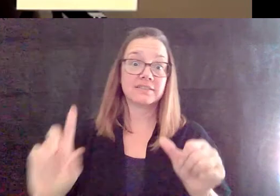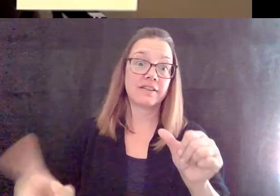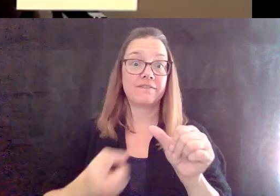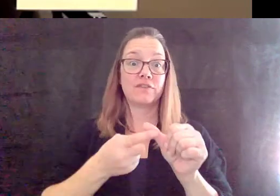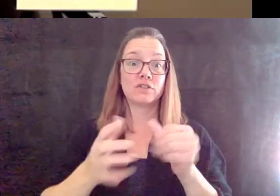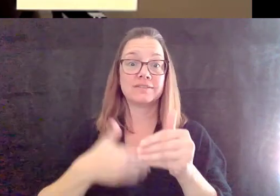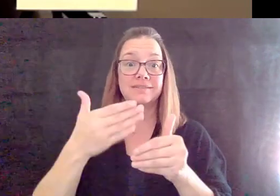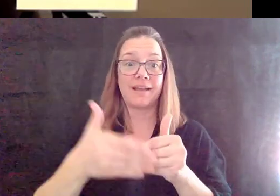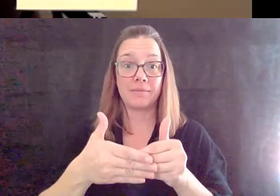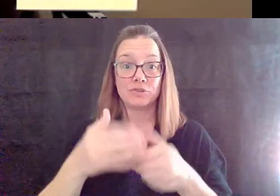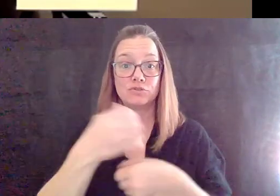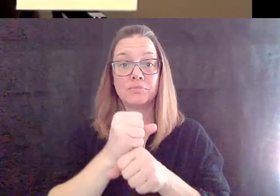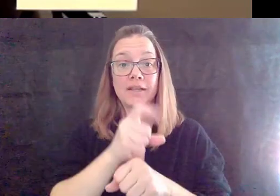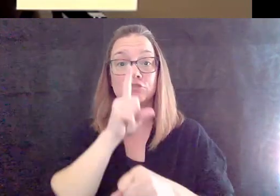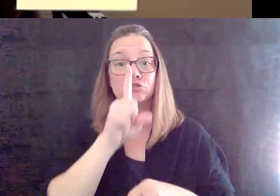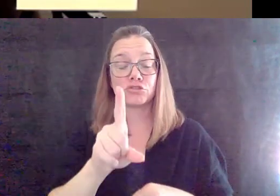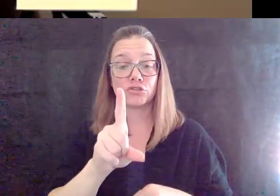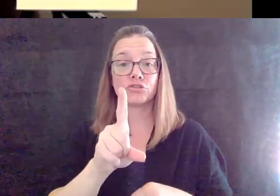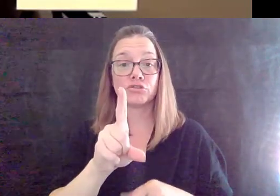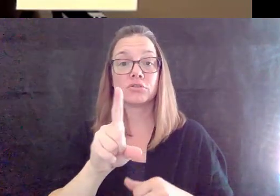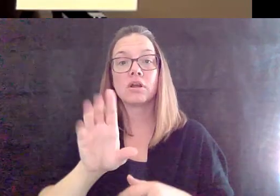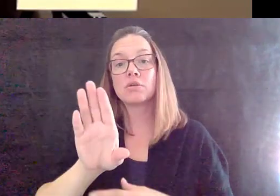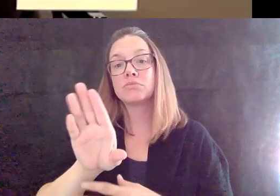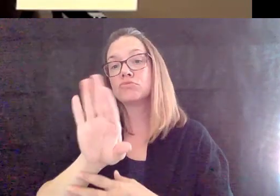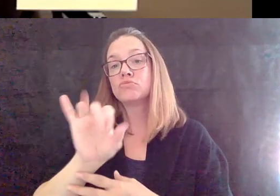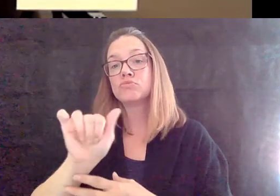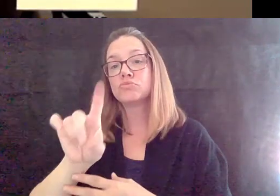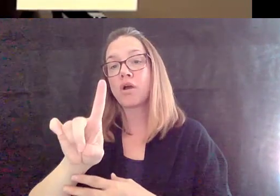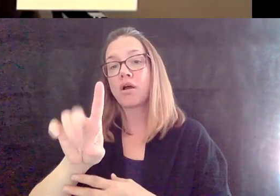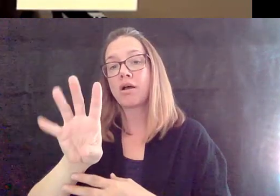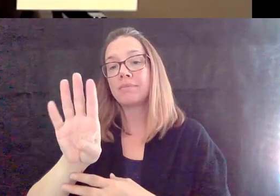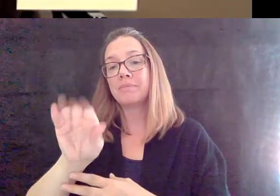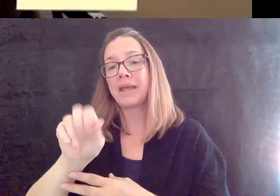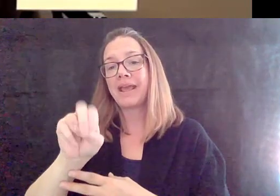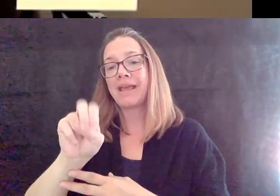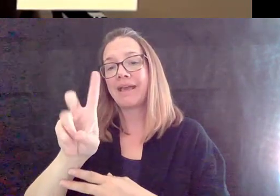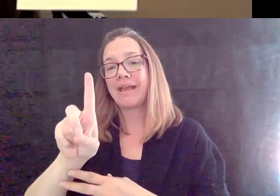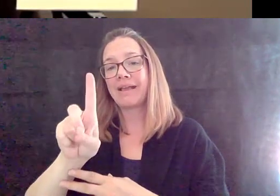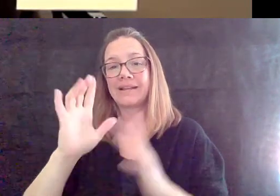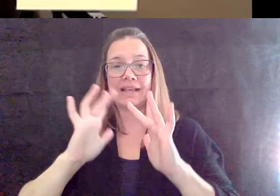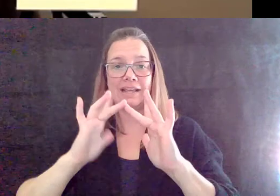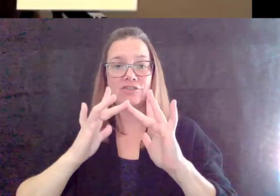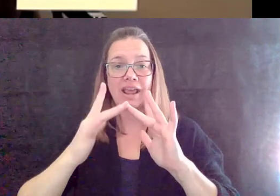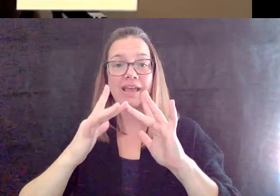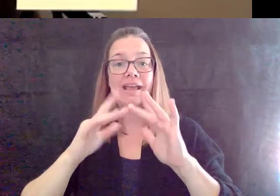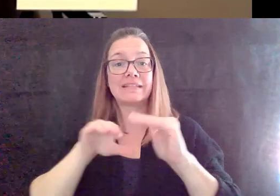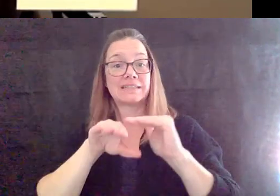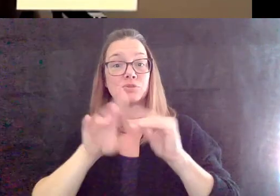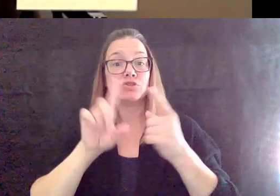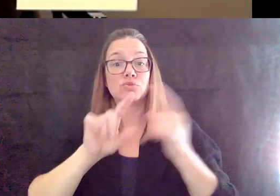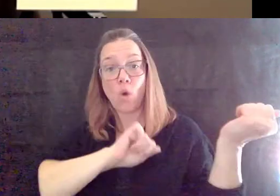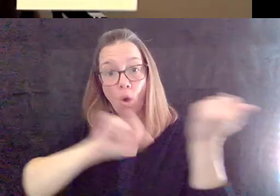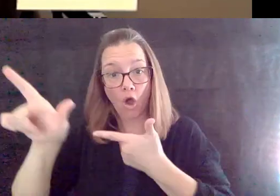that we can get broadband access in to all people in Denver. I think one thing that we've learned here in this pandemic